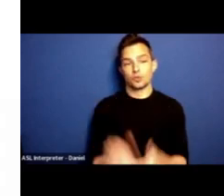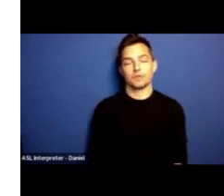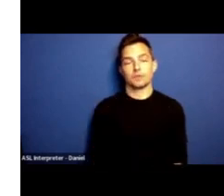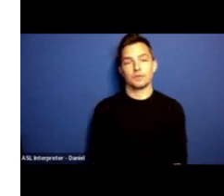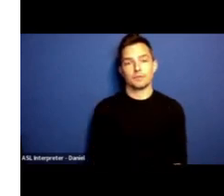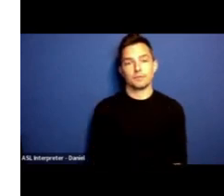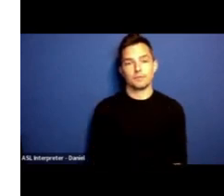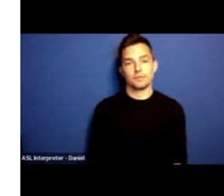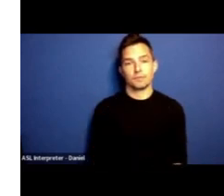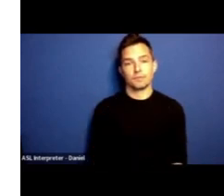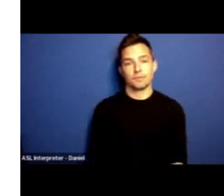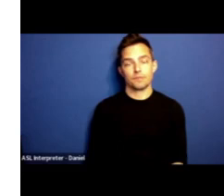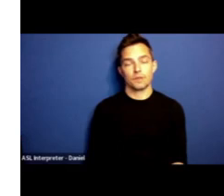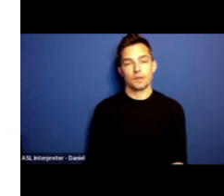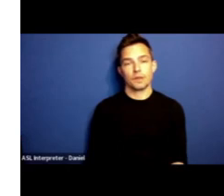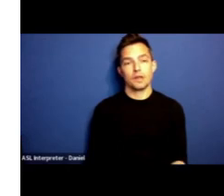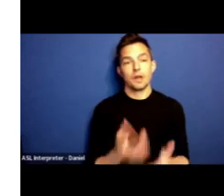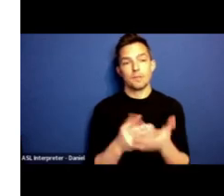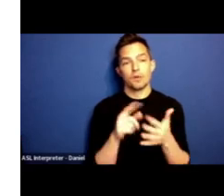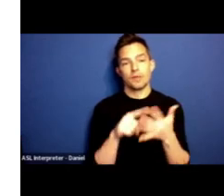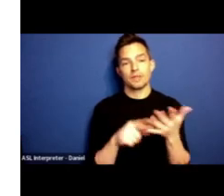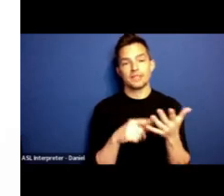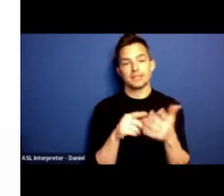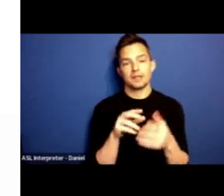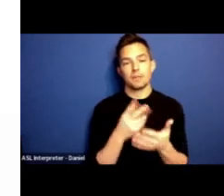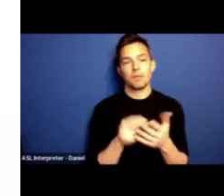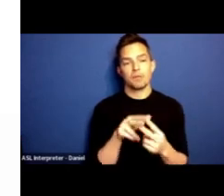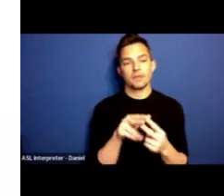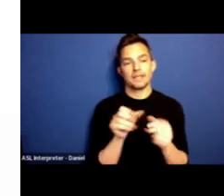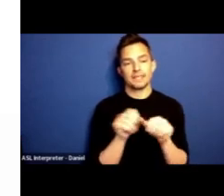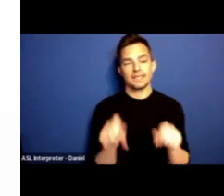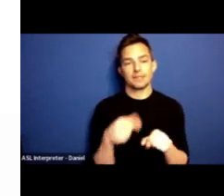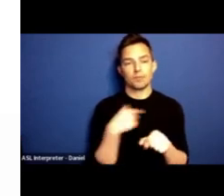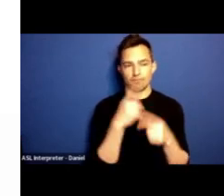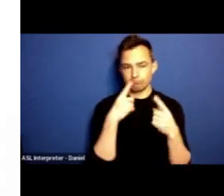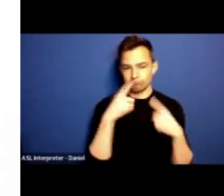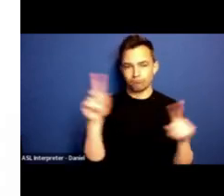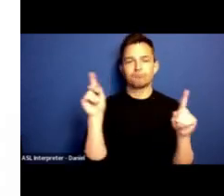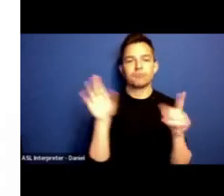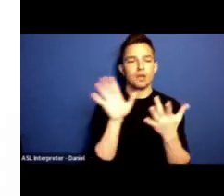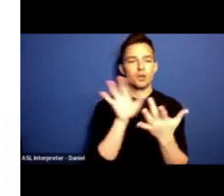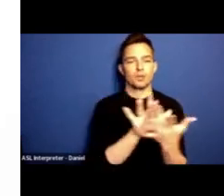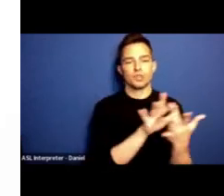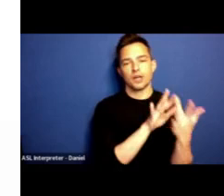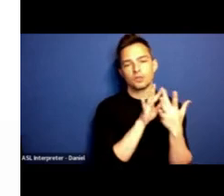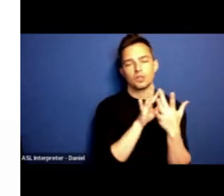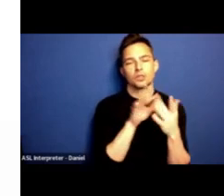in both both those systems, we have been successful in reaching out to at the leadership level.